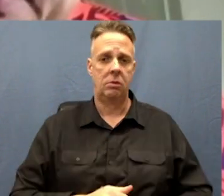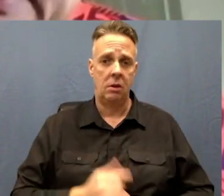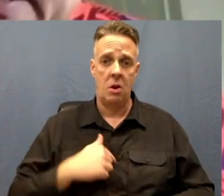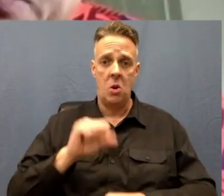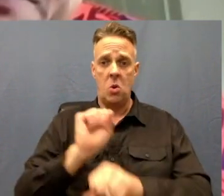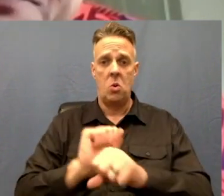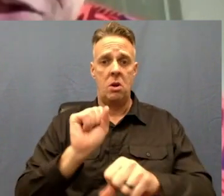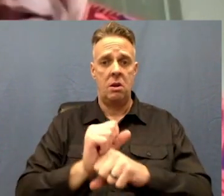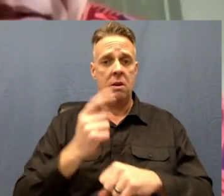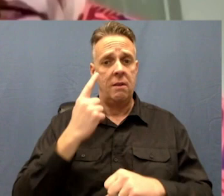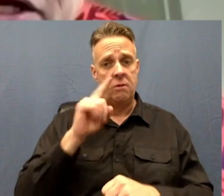I WORK FOR IMMIGRANT AND REFUGEE